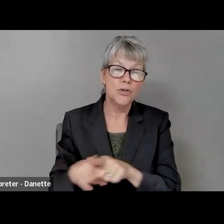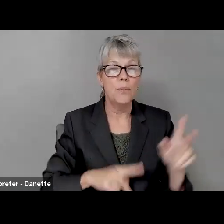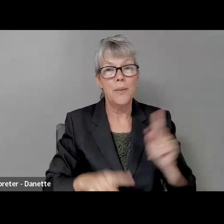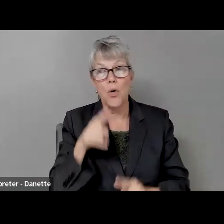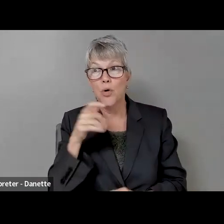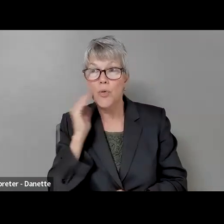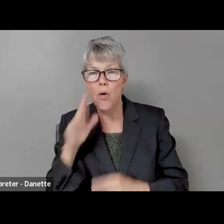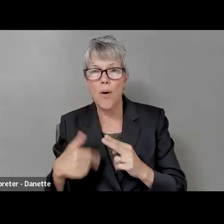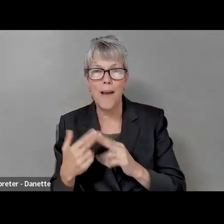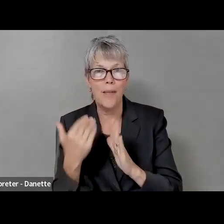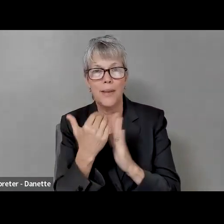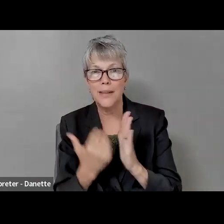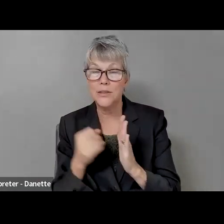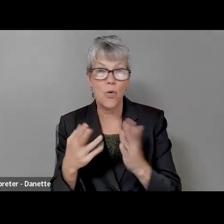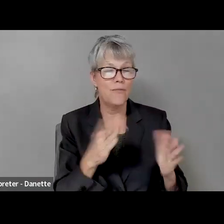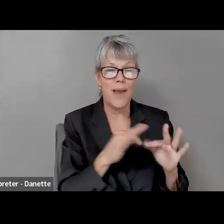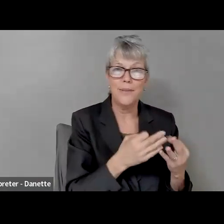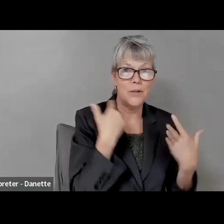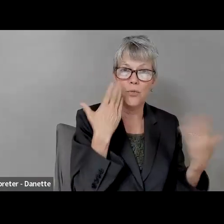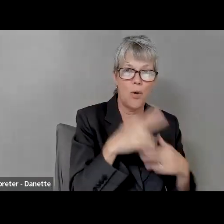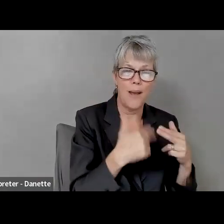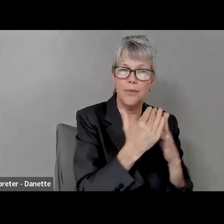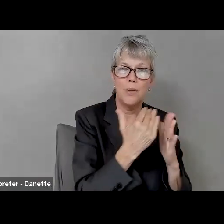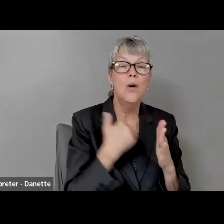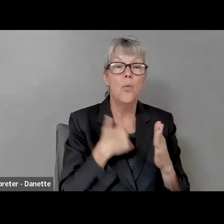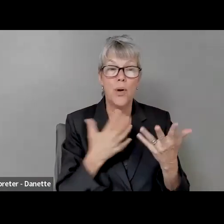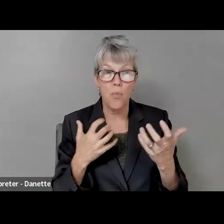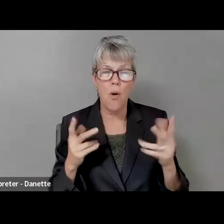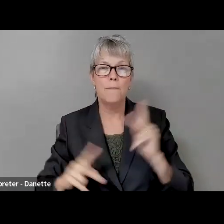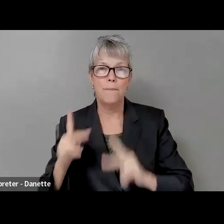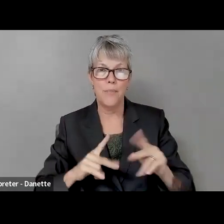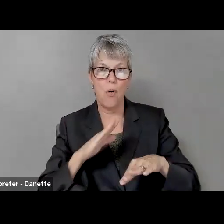Kelly Crosbie (she/her): We really want people who are waiting on the registry about that needs to be getting services.